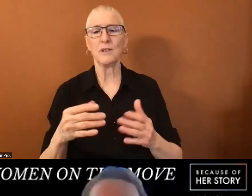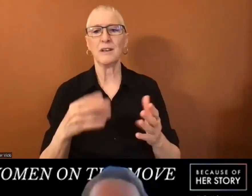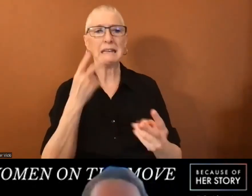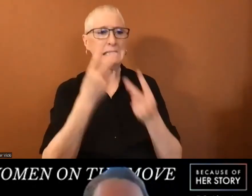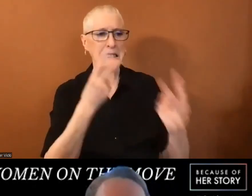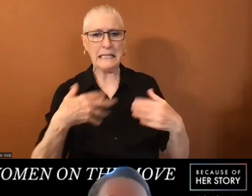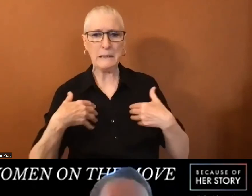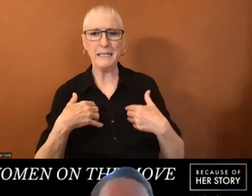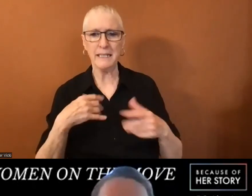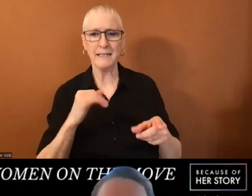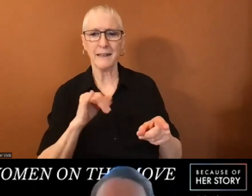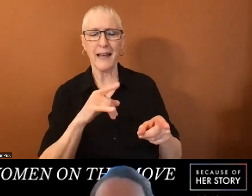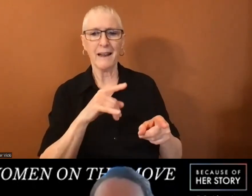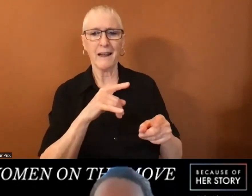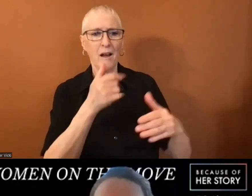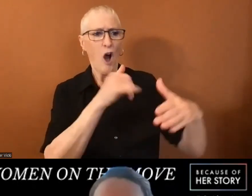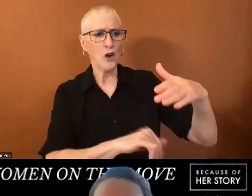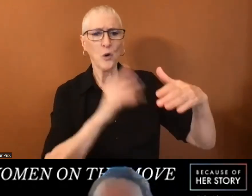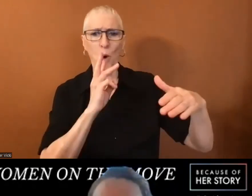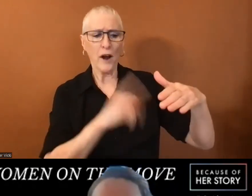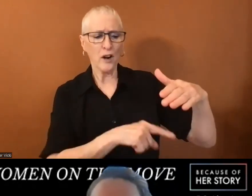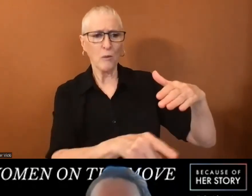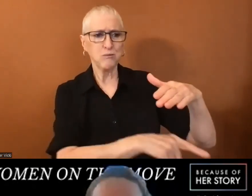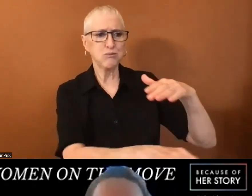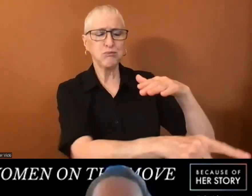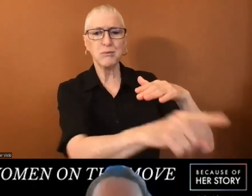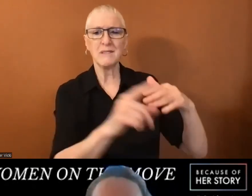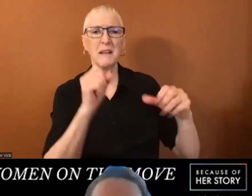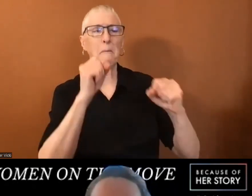spend most of their time under water is a really amazing opportunity, so yes.